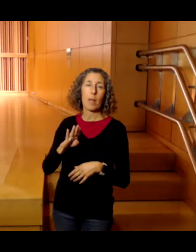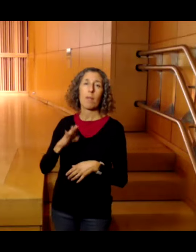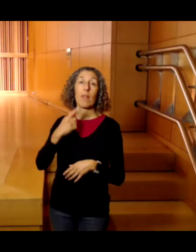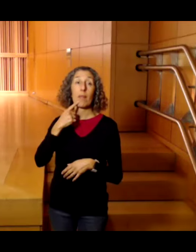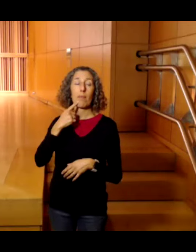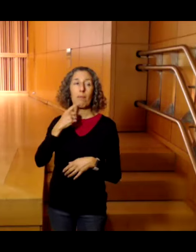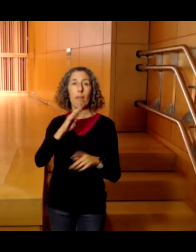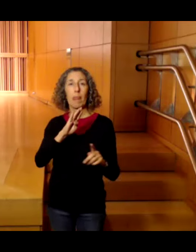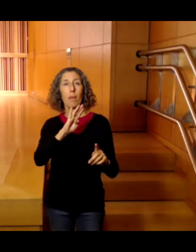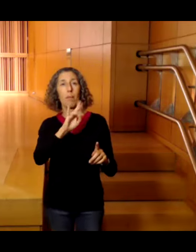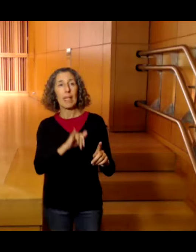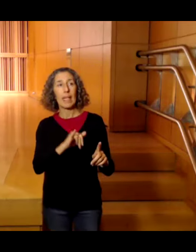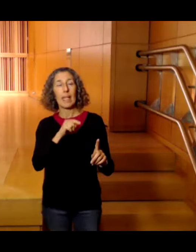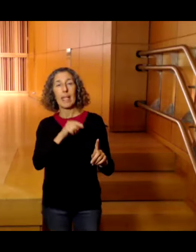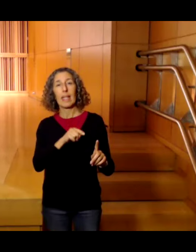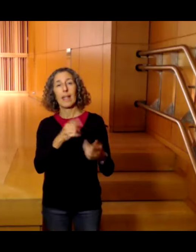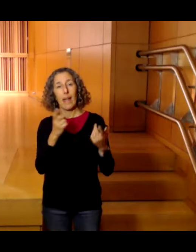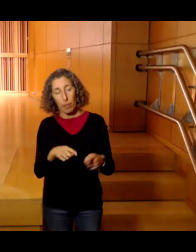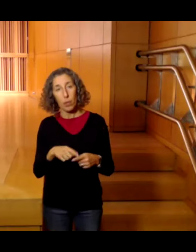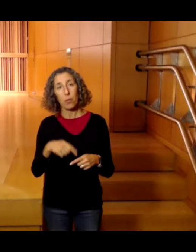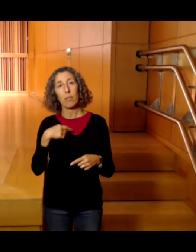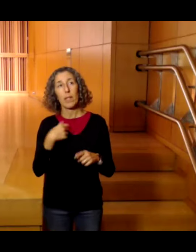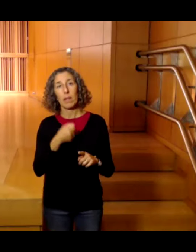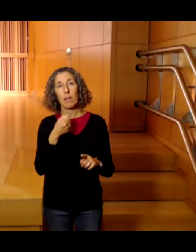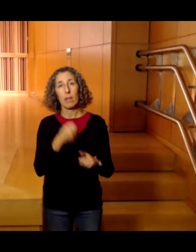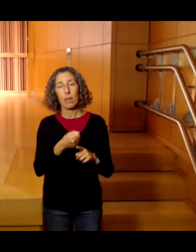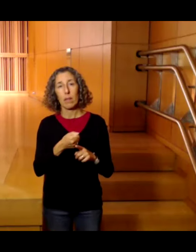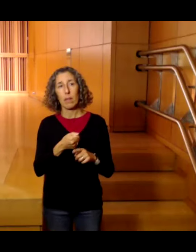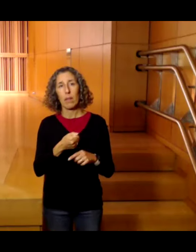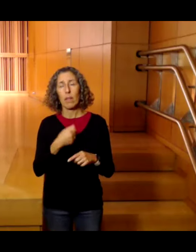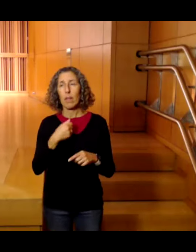And they had been in the main alas, something that had happened to me, like a landslide.